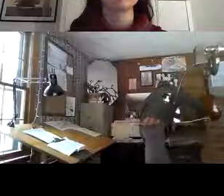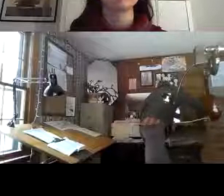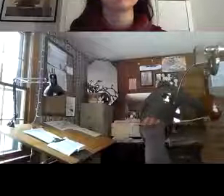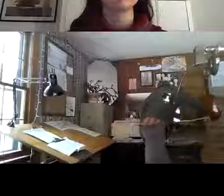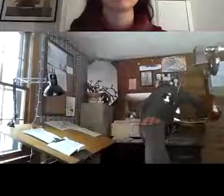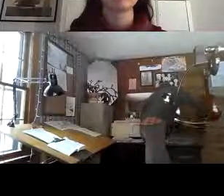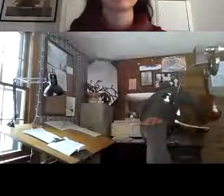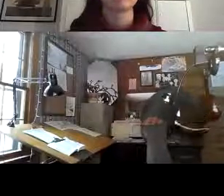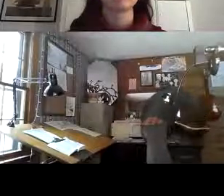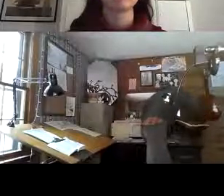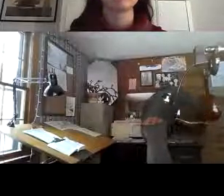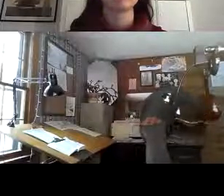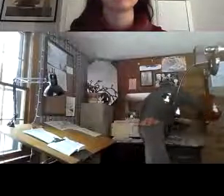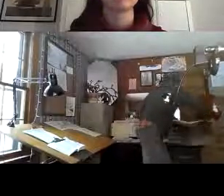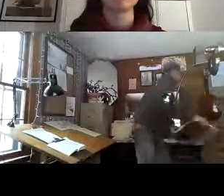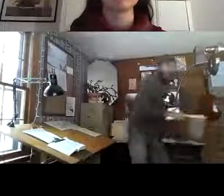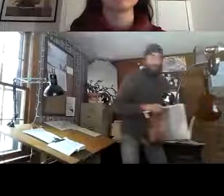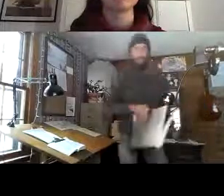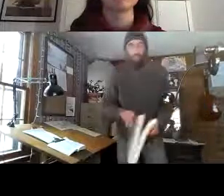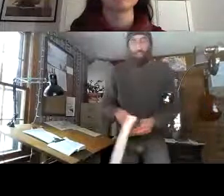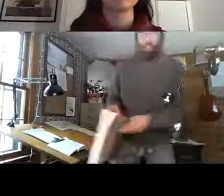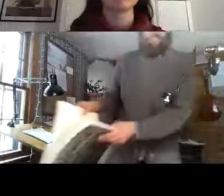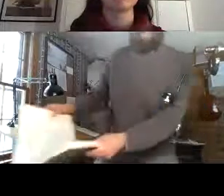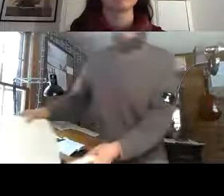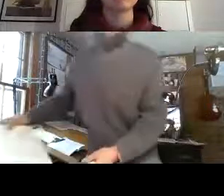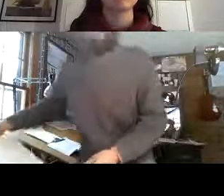other desk, I just realized I have the source for this